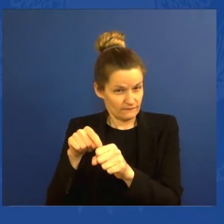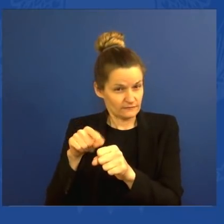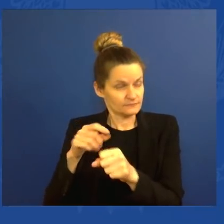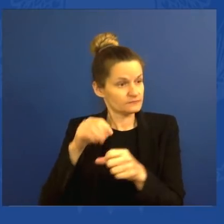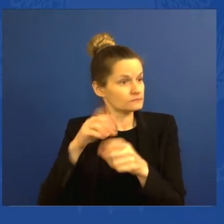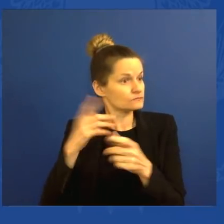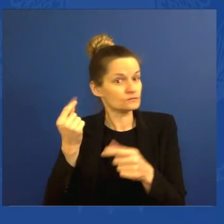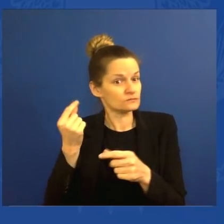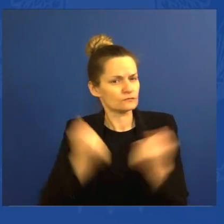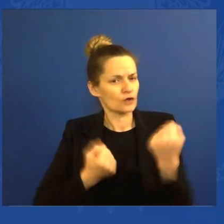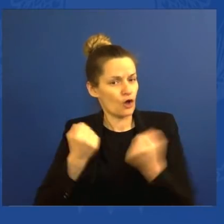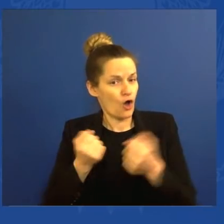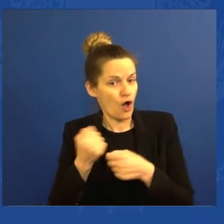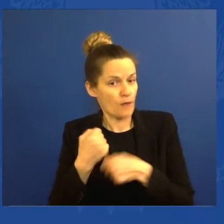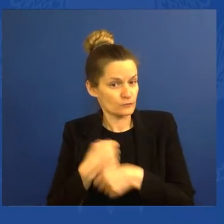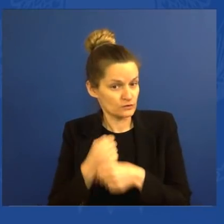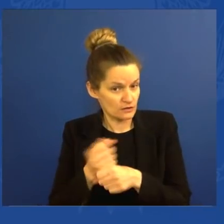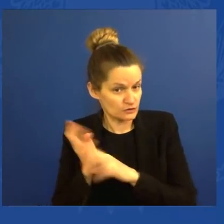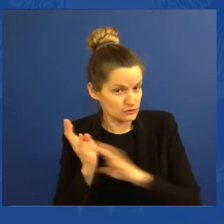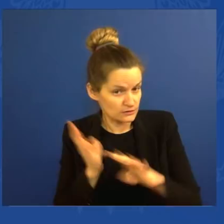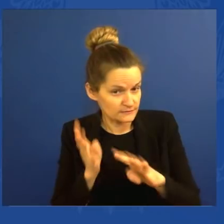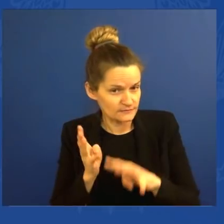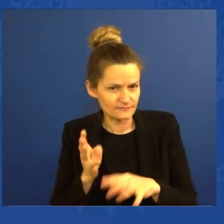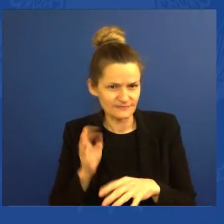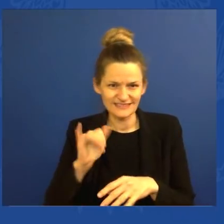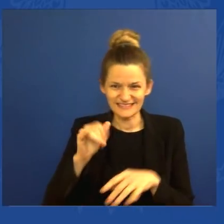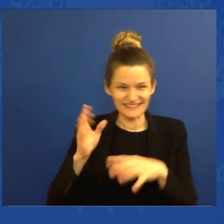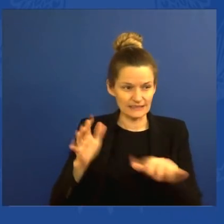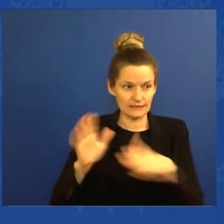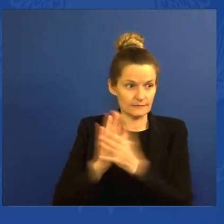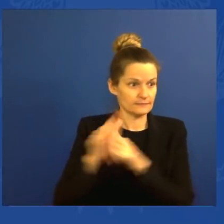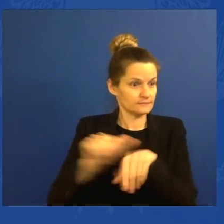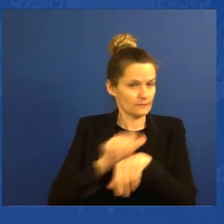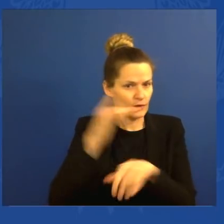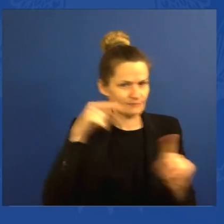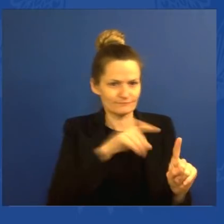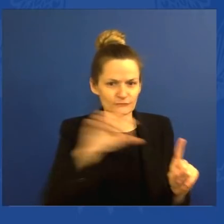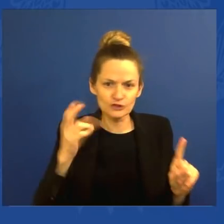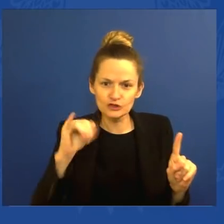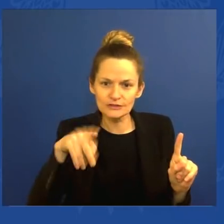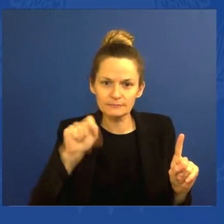also from Michigan, is going to remind me it's not just the auto industry -- right? it's appliances as well.